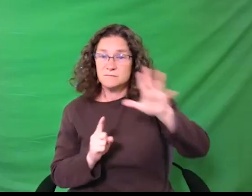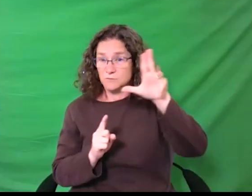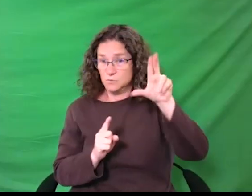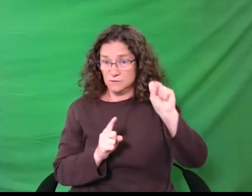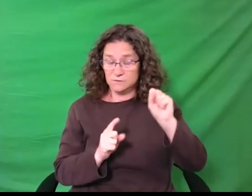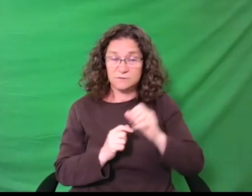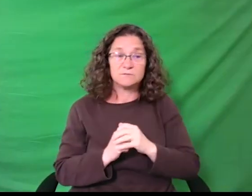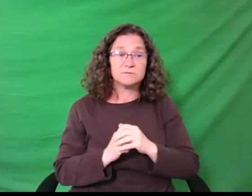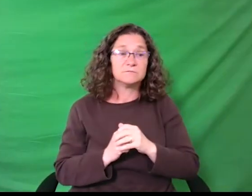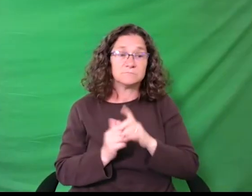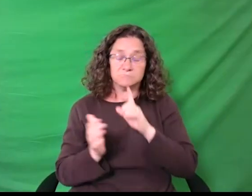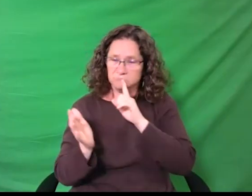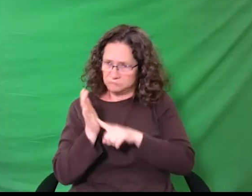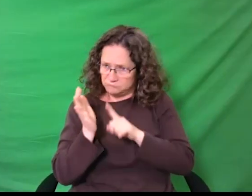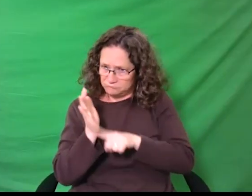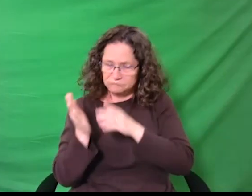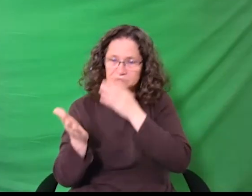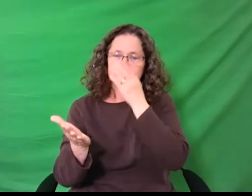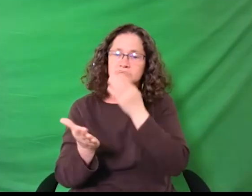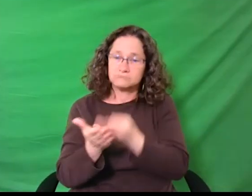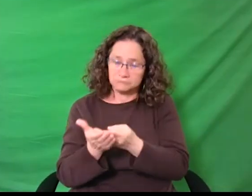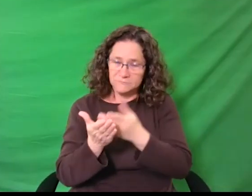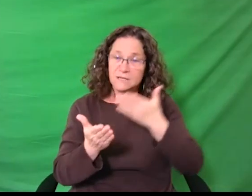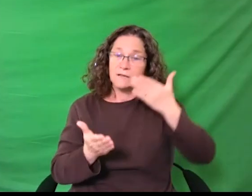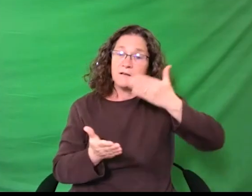supports phonological awareness, spoken